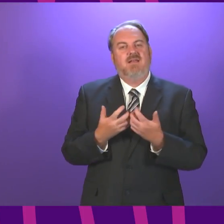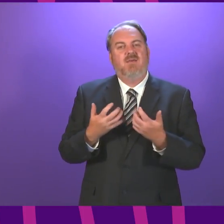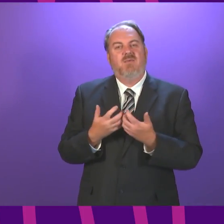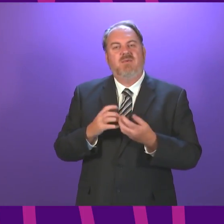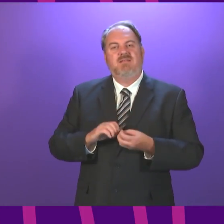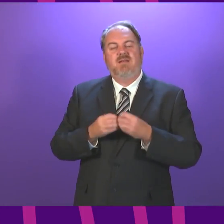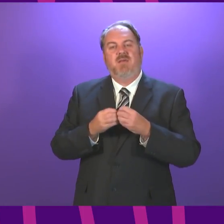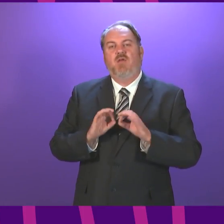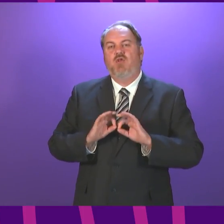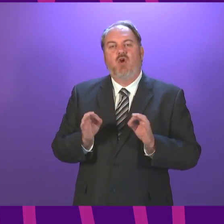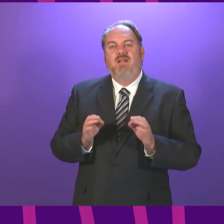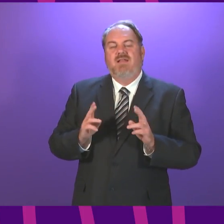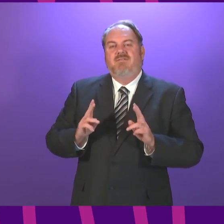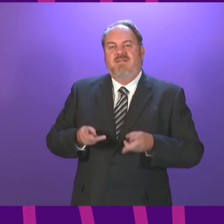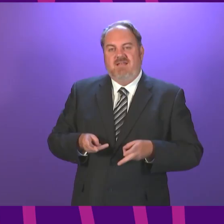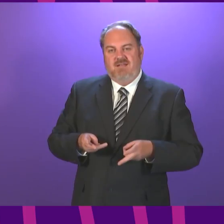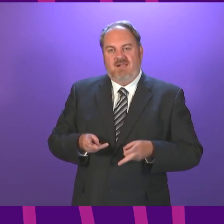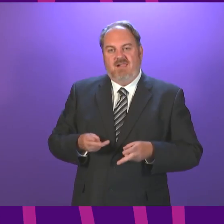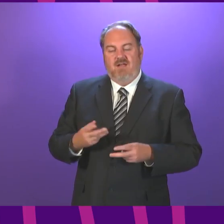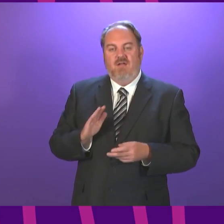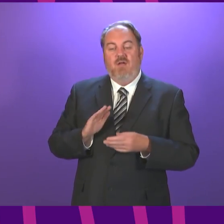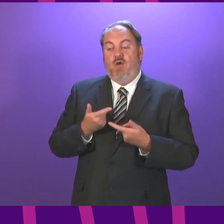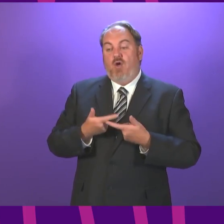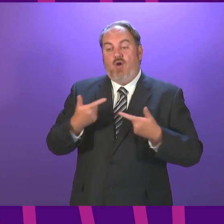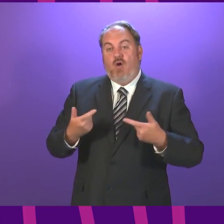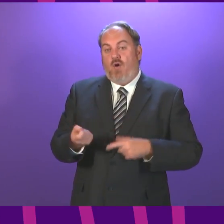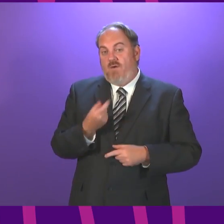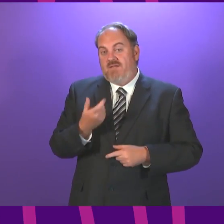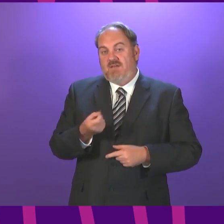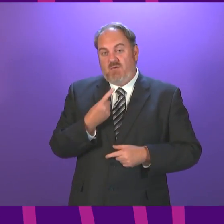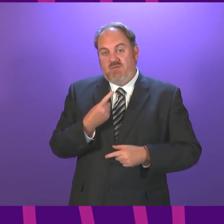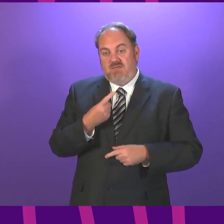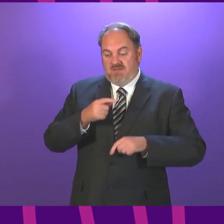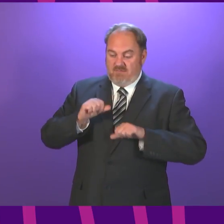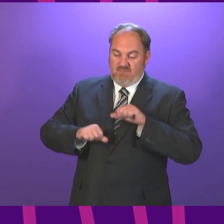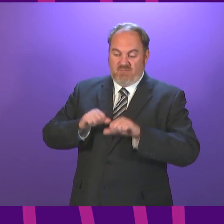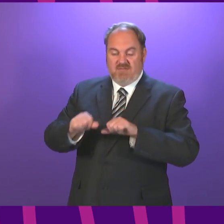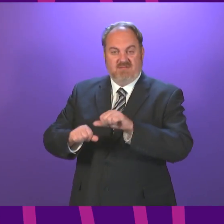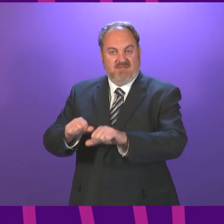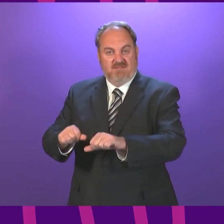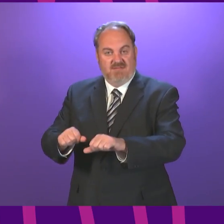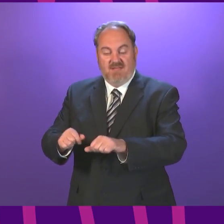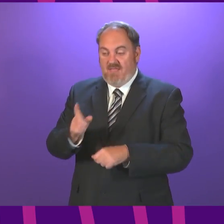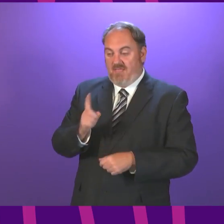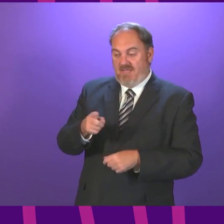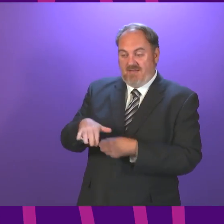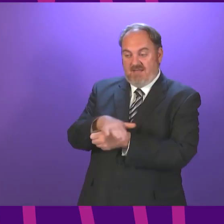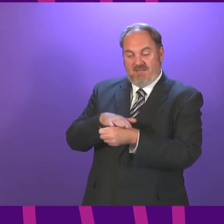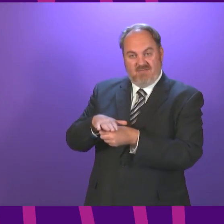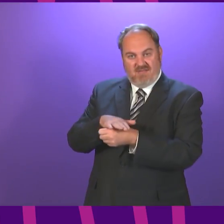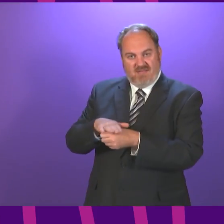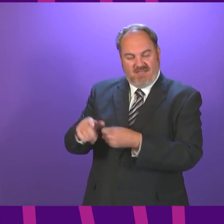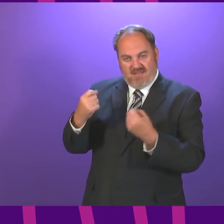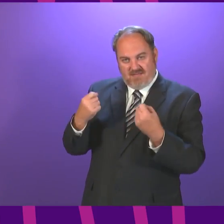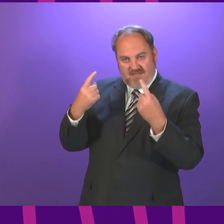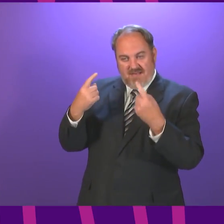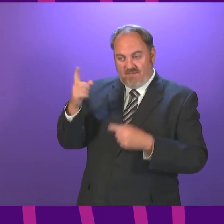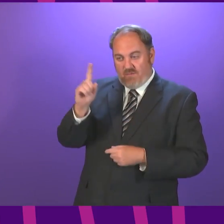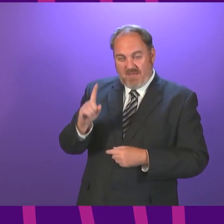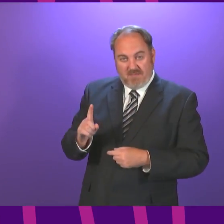called non-fatal overdose care pathways, which recognises that people who tragically die